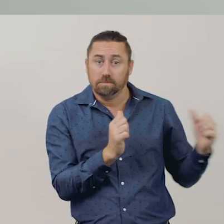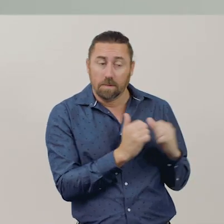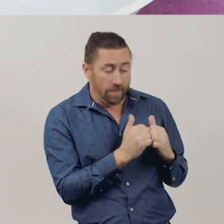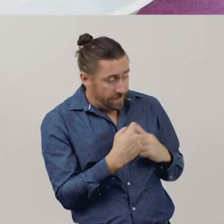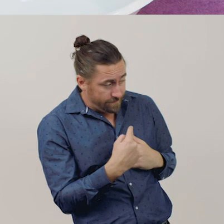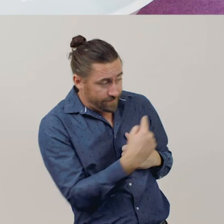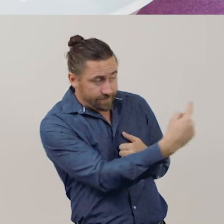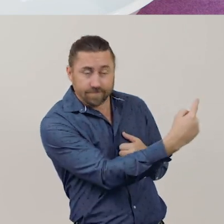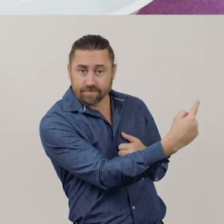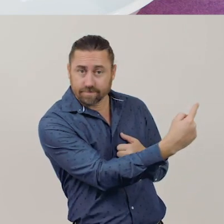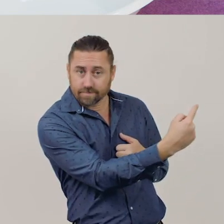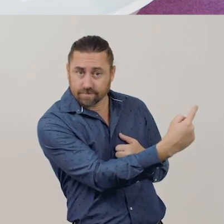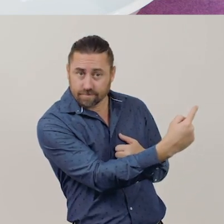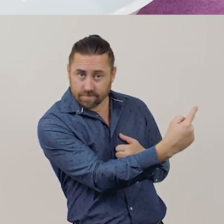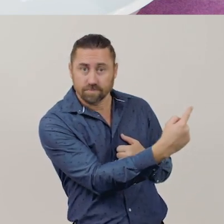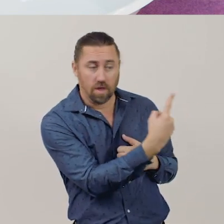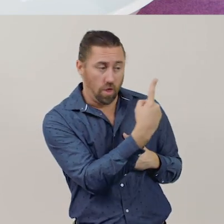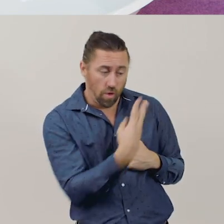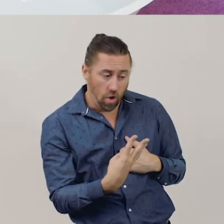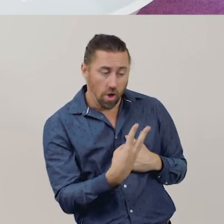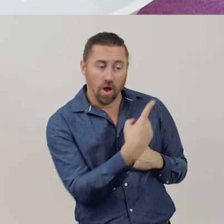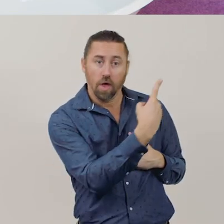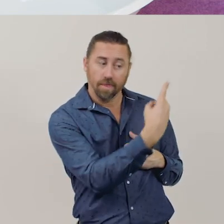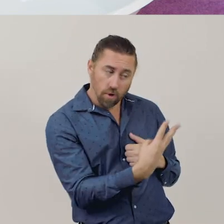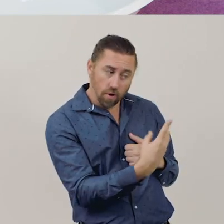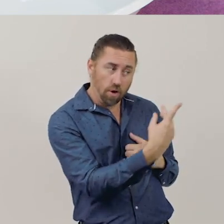then each third would have 6 cherries.